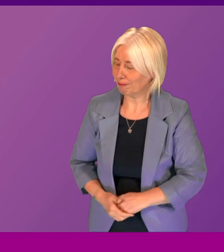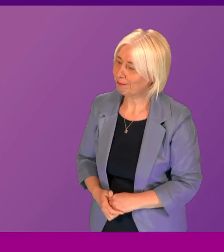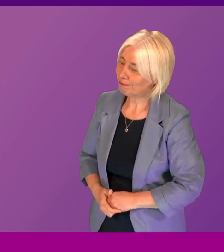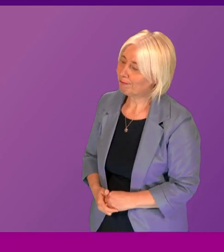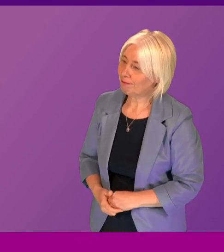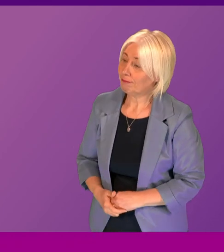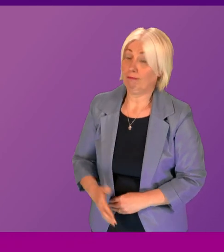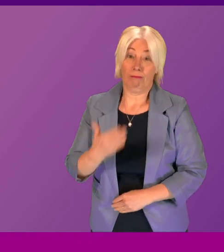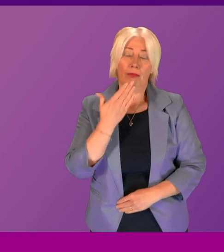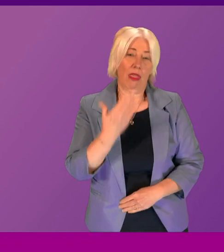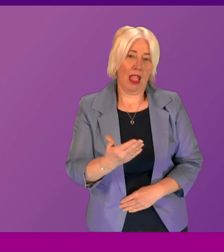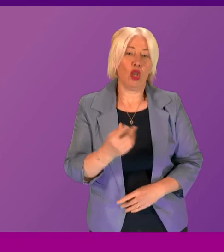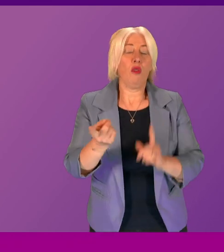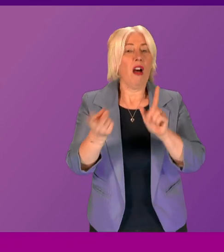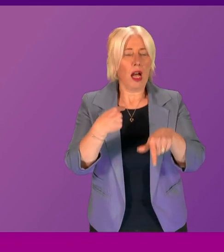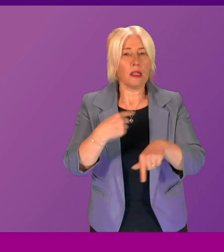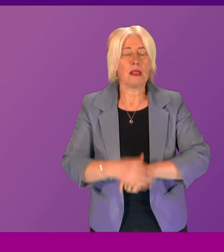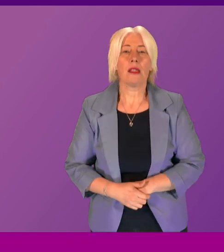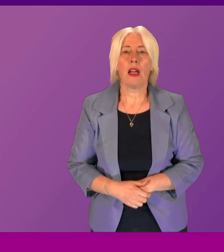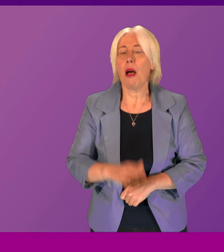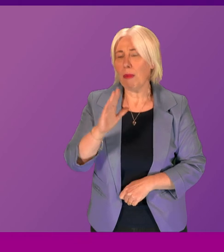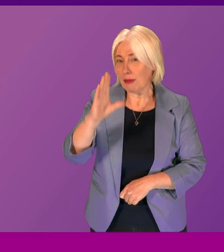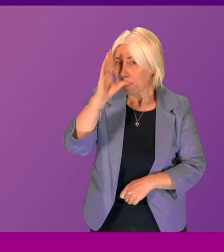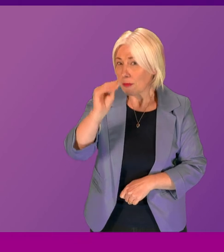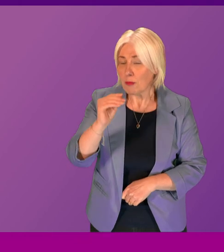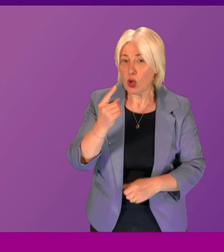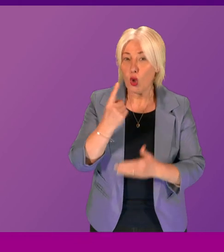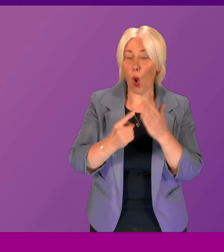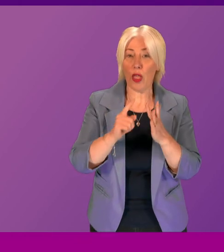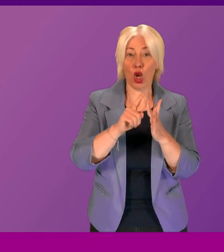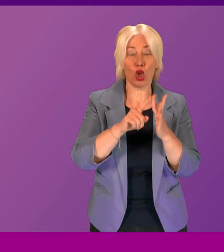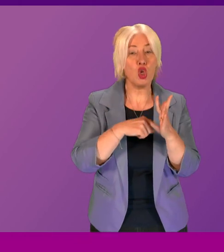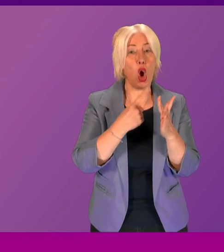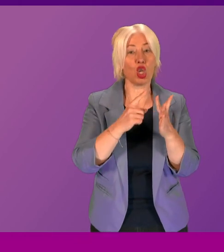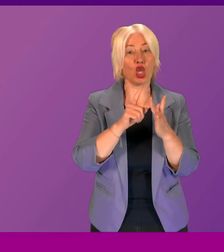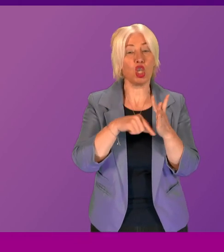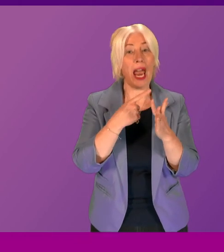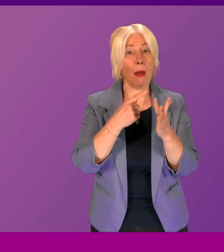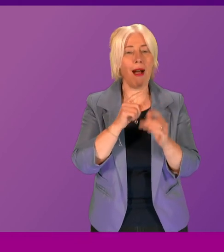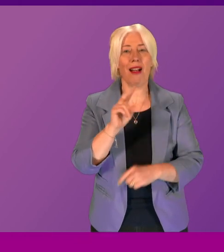I quickly point out that we do not just have Josh and Jemma; we also have previous world